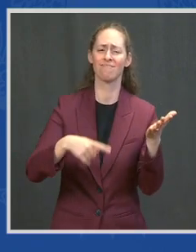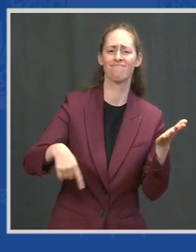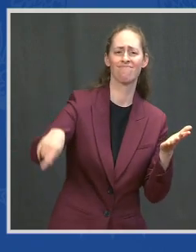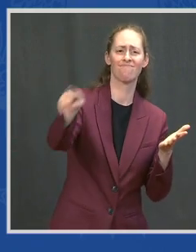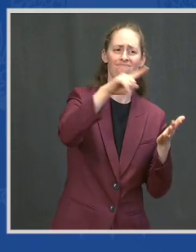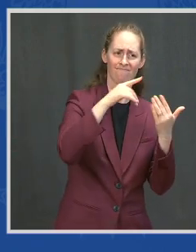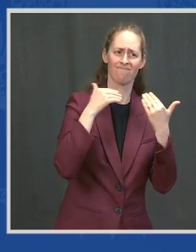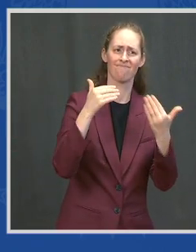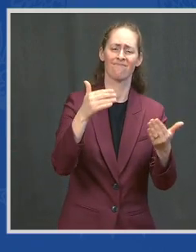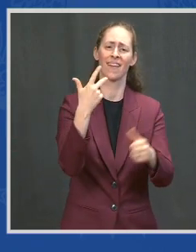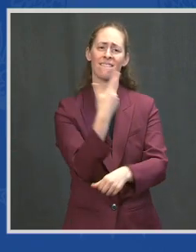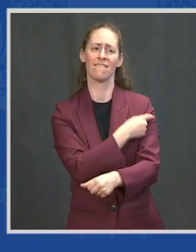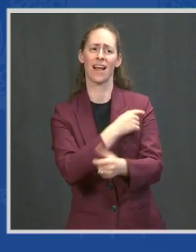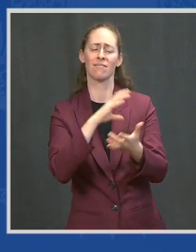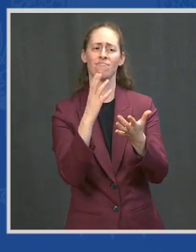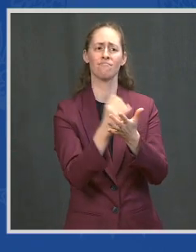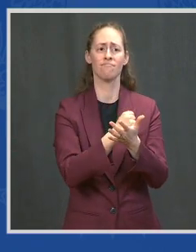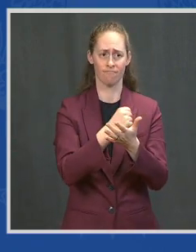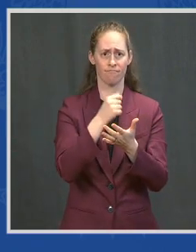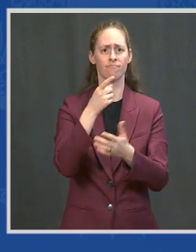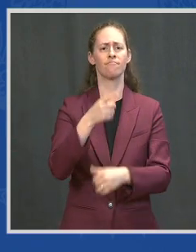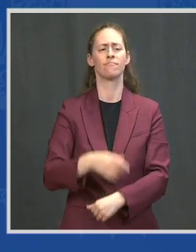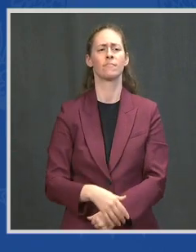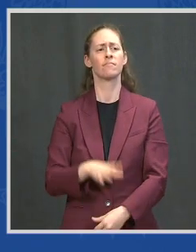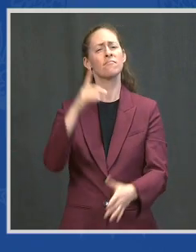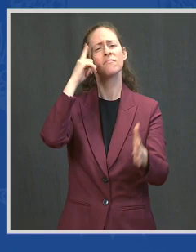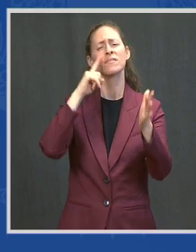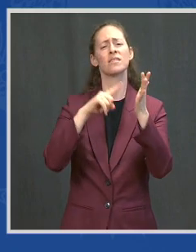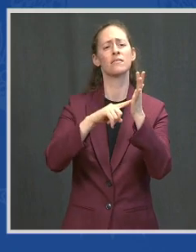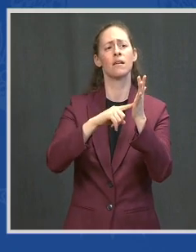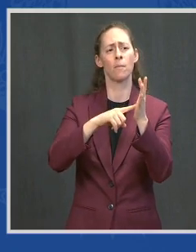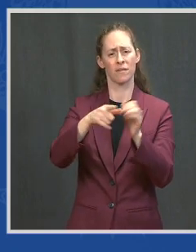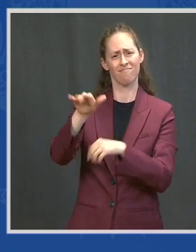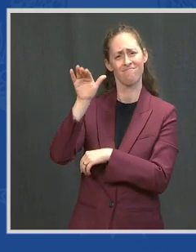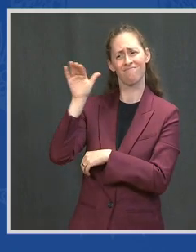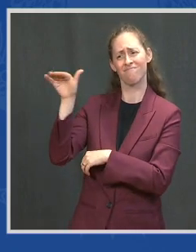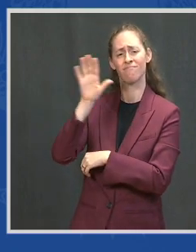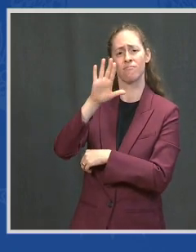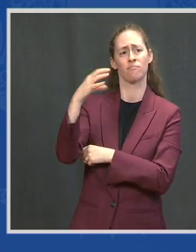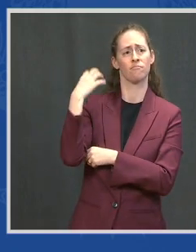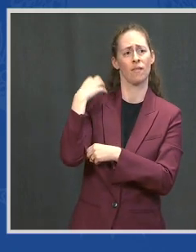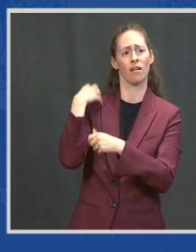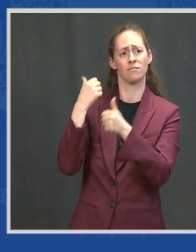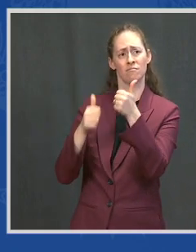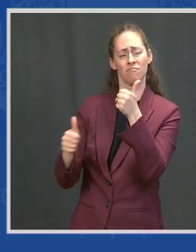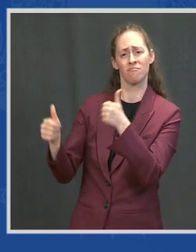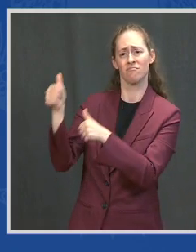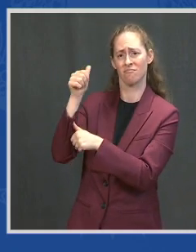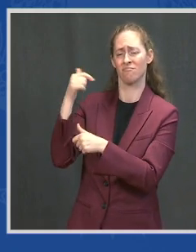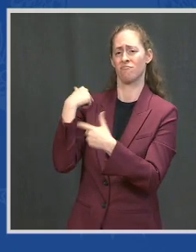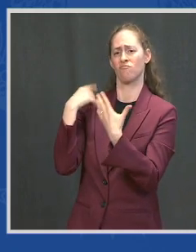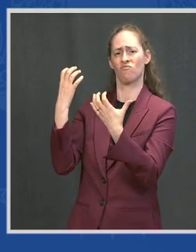by offering paid time off for employees to get vaccinated and opening up a tax credit program